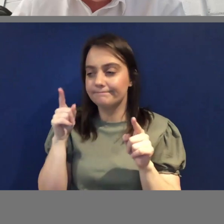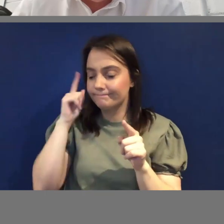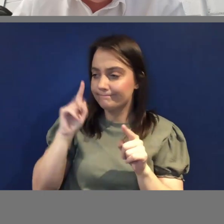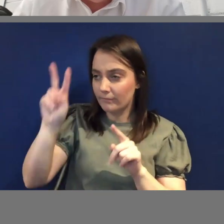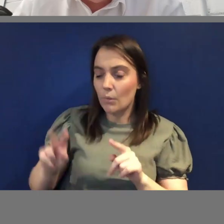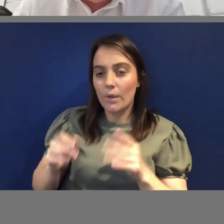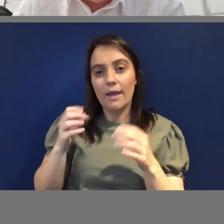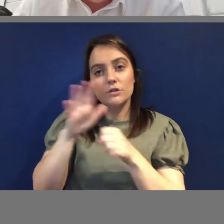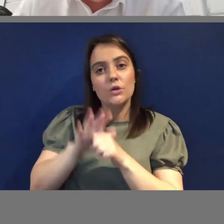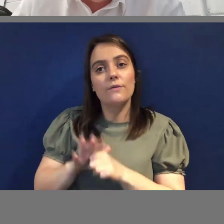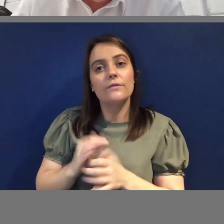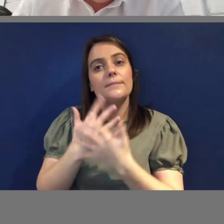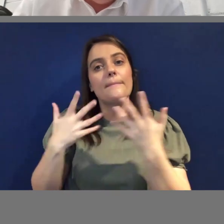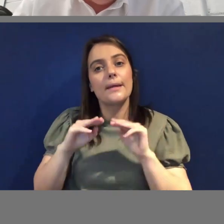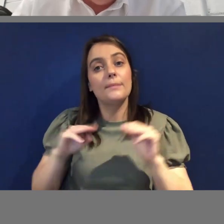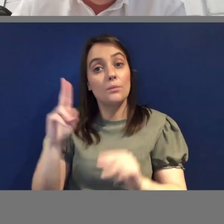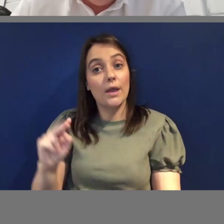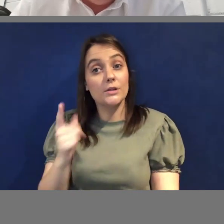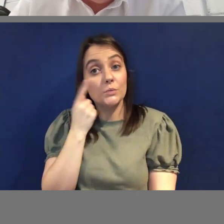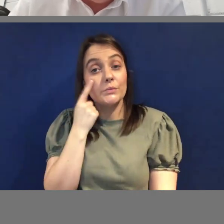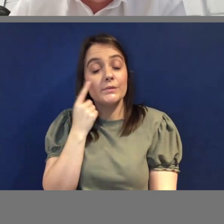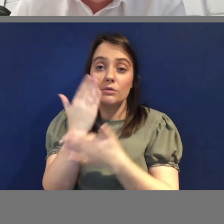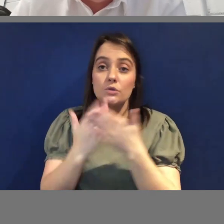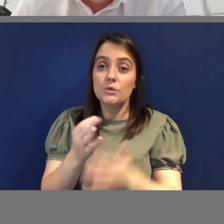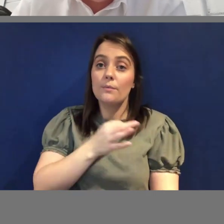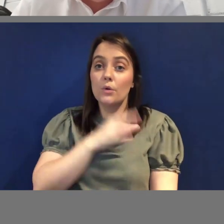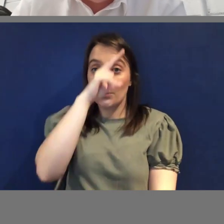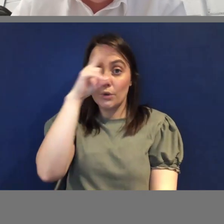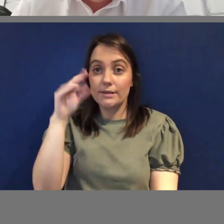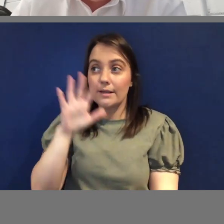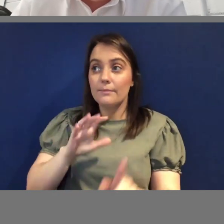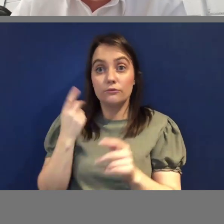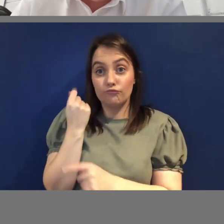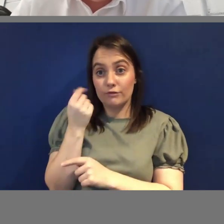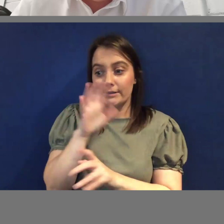as possible so we've seen some good examples around the city recently where they're fitted